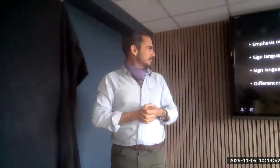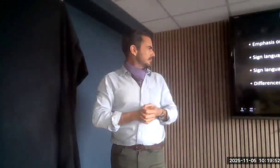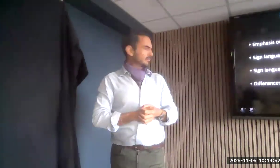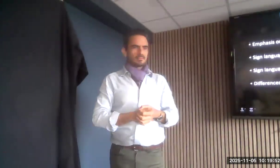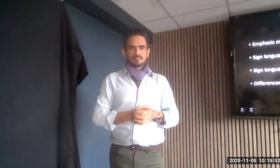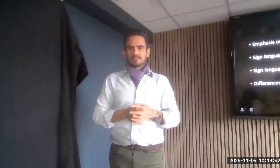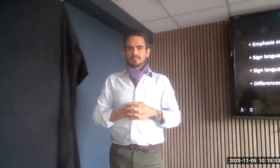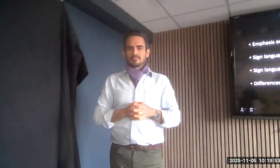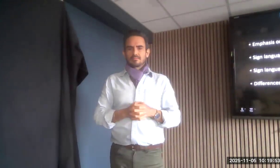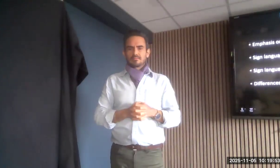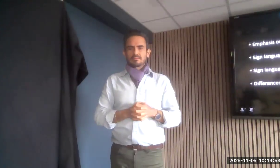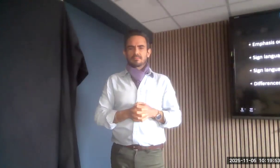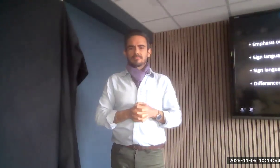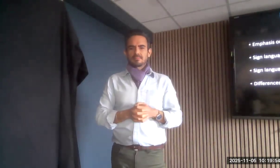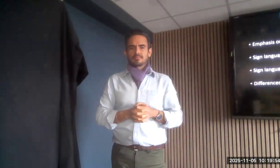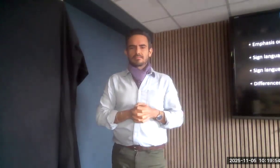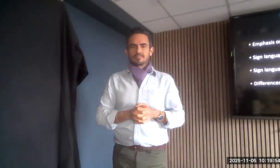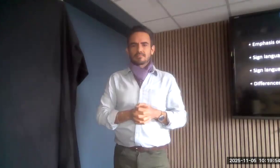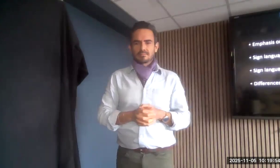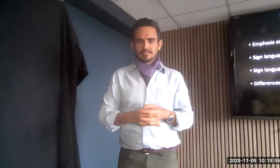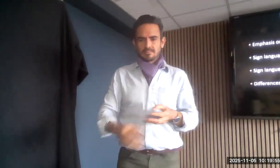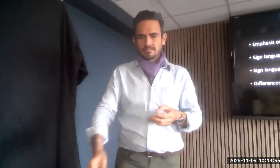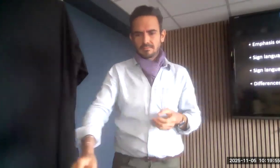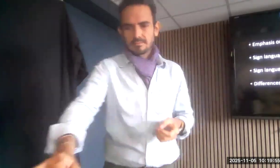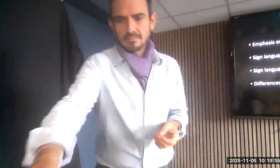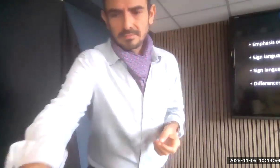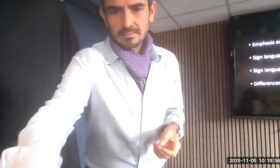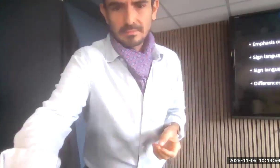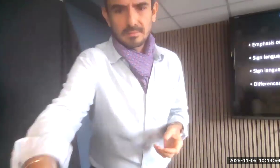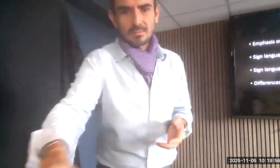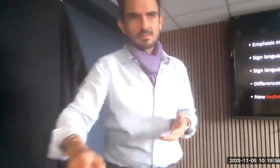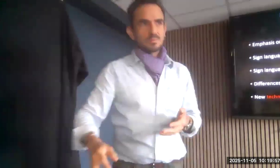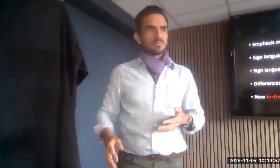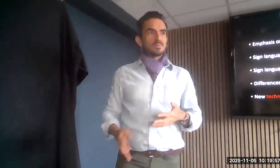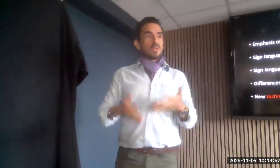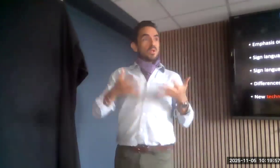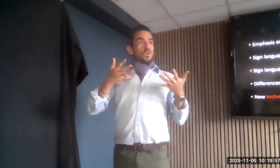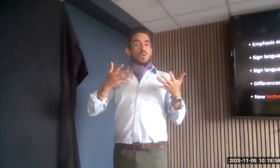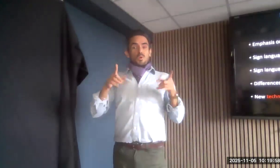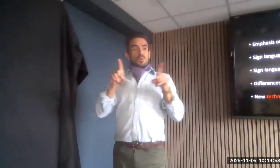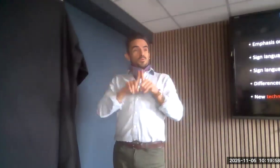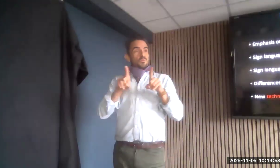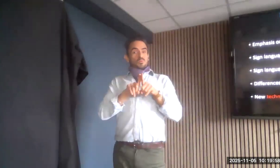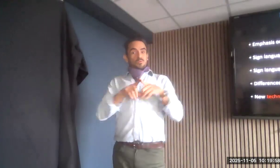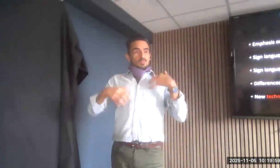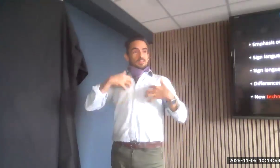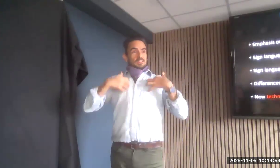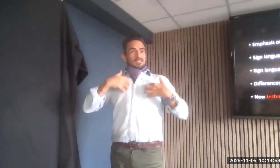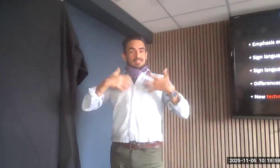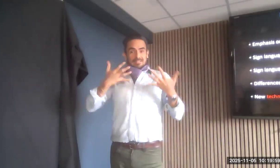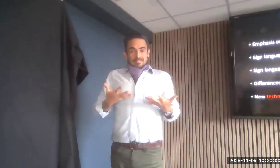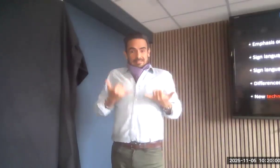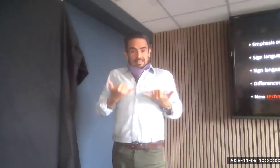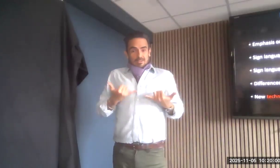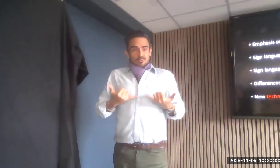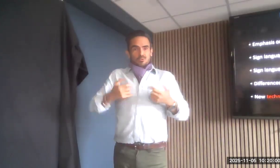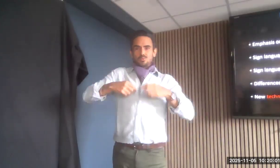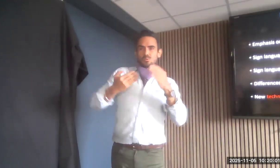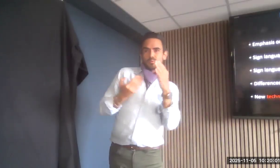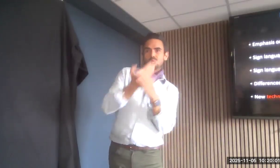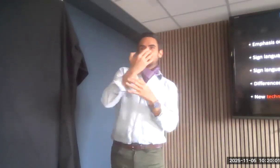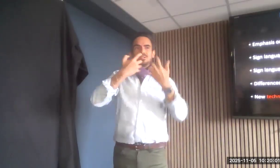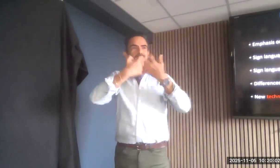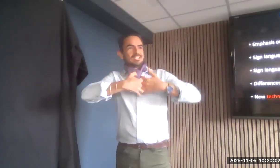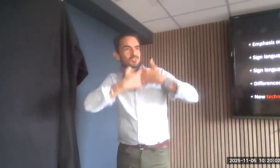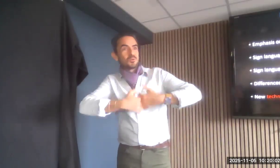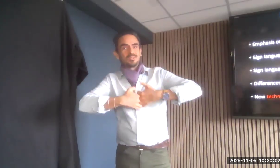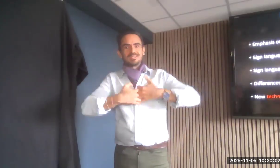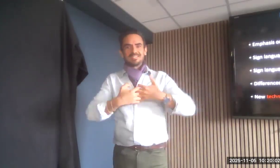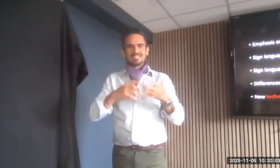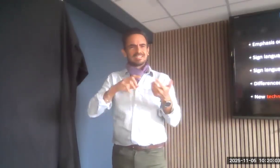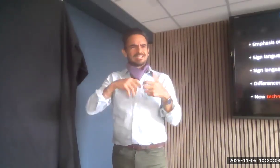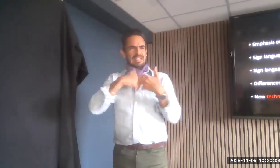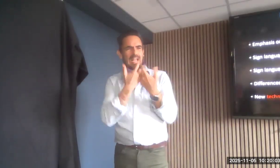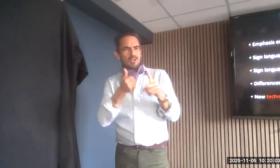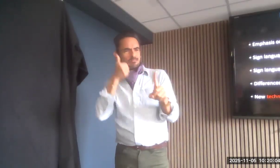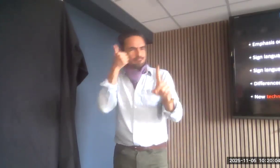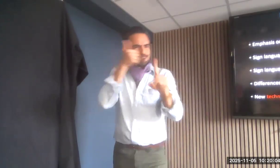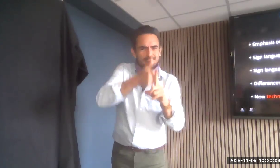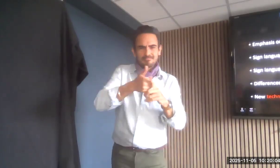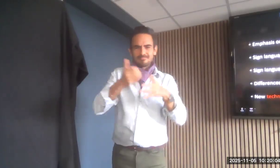Is modality.